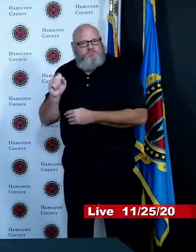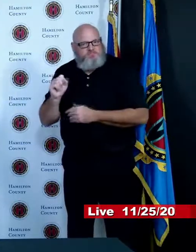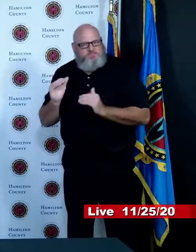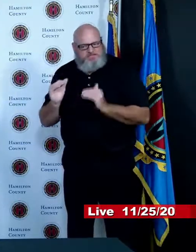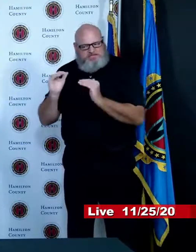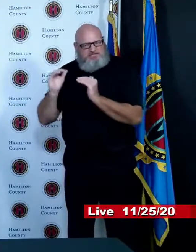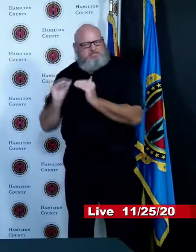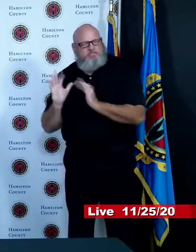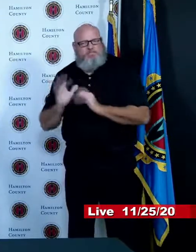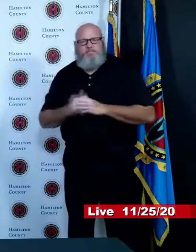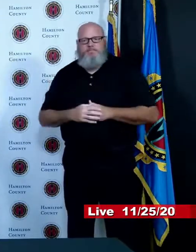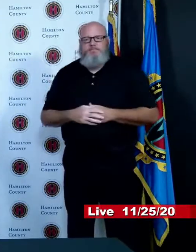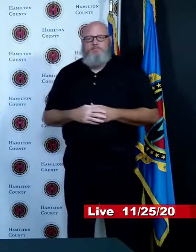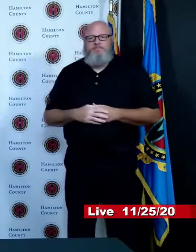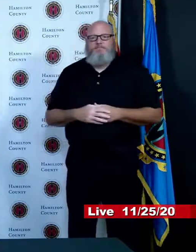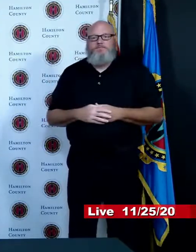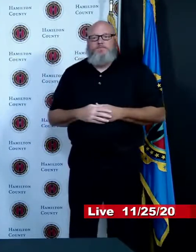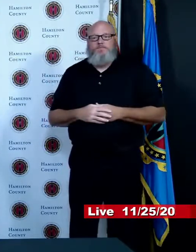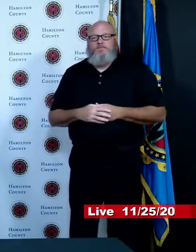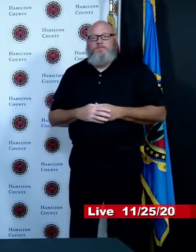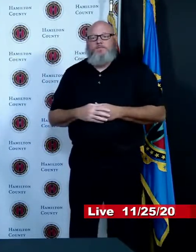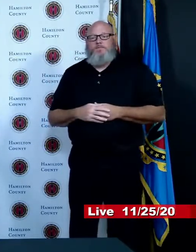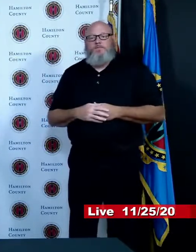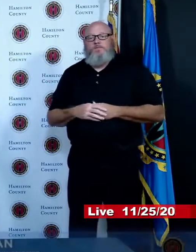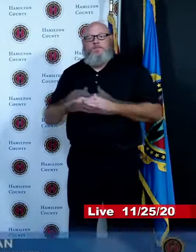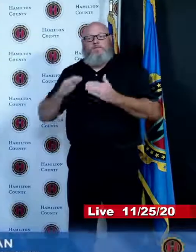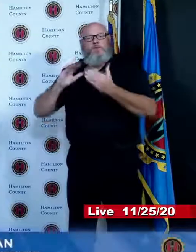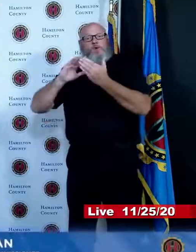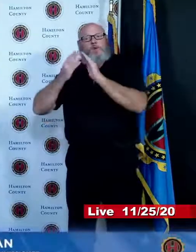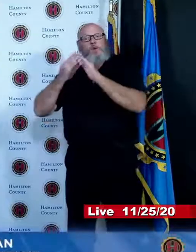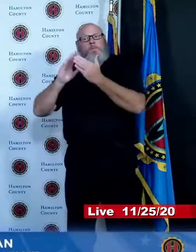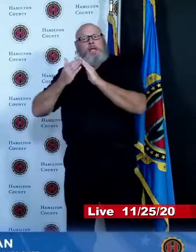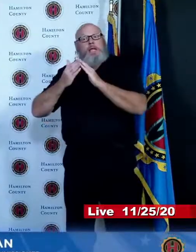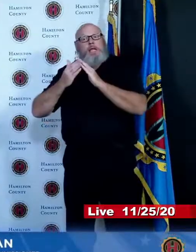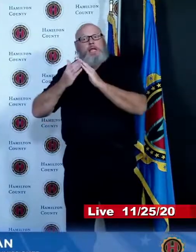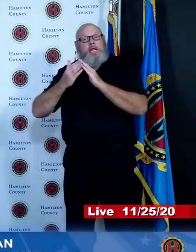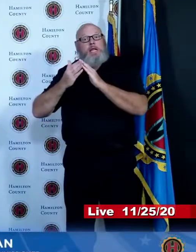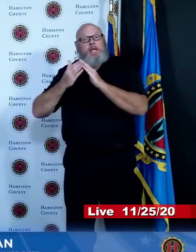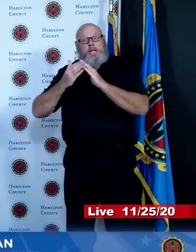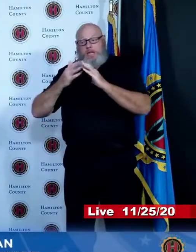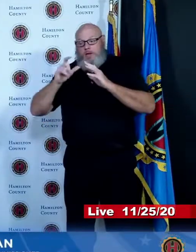age groups with a lot of activity the 18 to 29 year olds continue to have the most cases